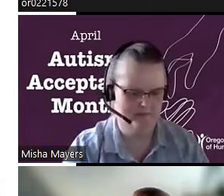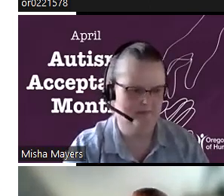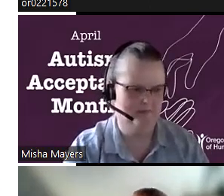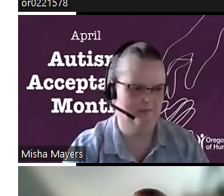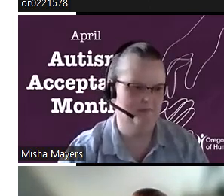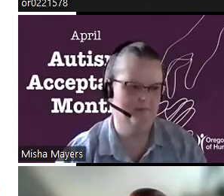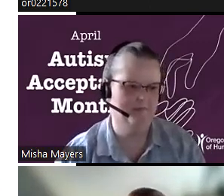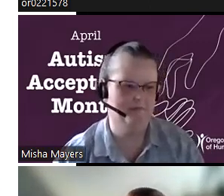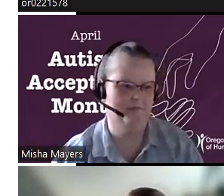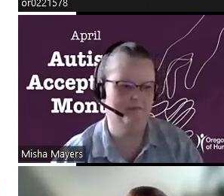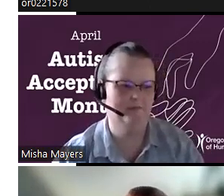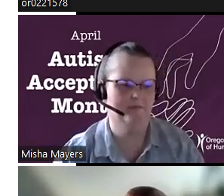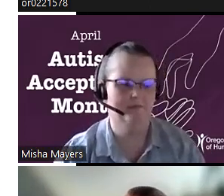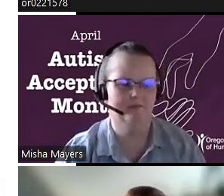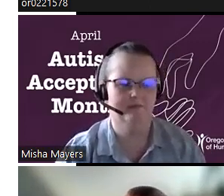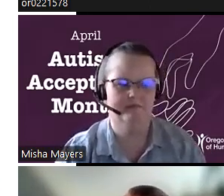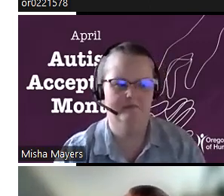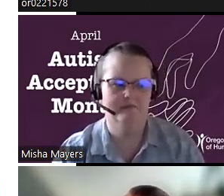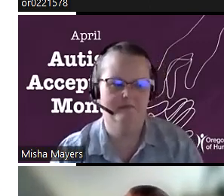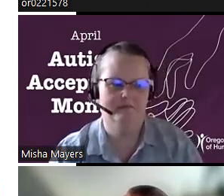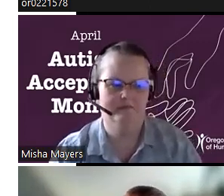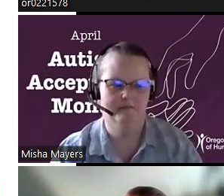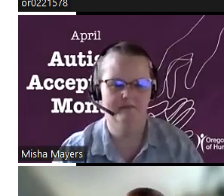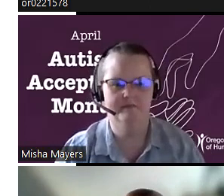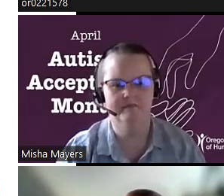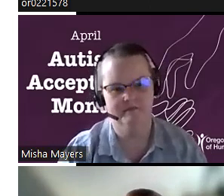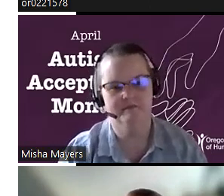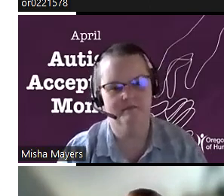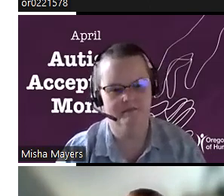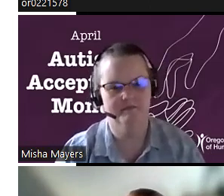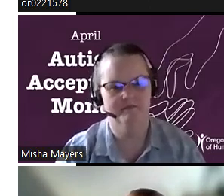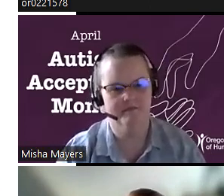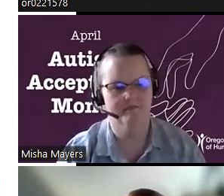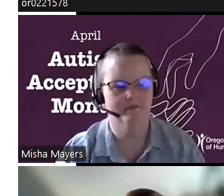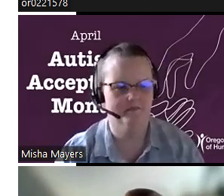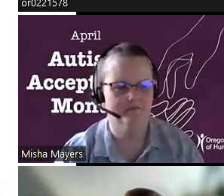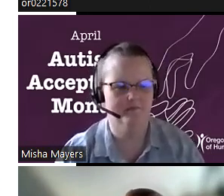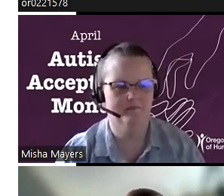SO I RELIED ON FAMILY, FRIEND AND NEIGHBOR CARE, AND THAT IS SOMETHING WHERE WE CAN PAY